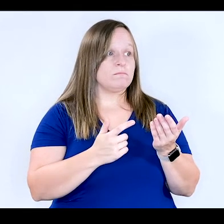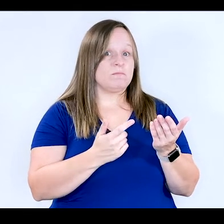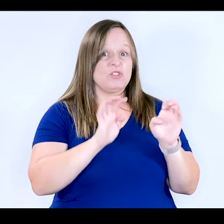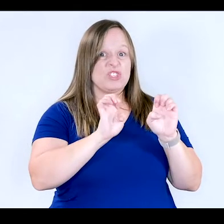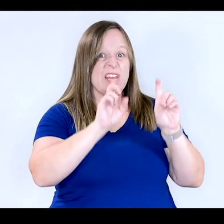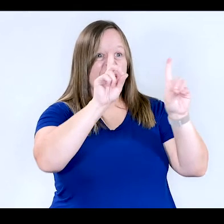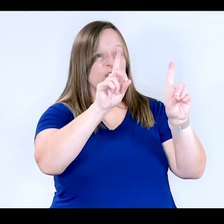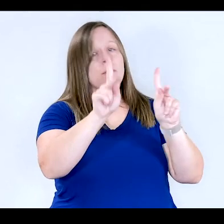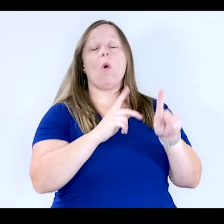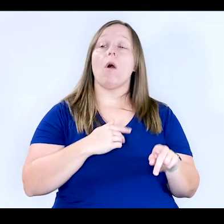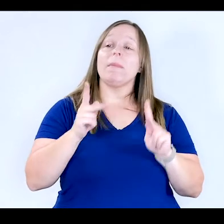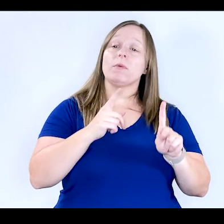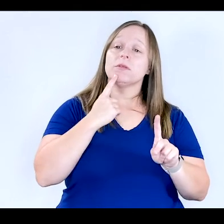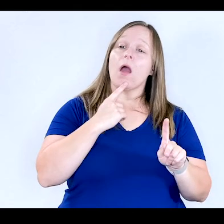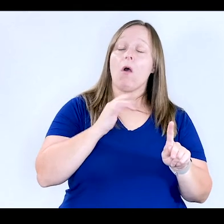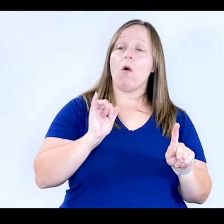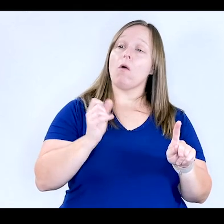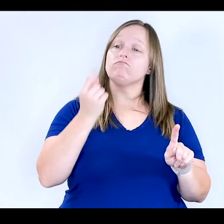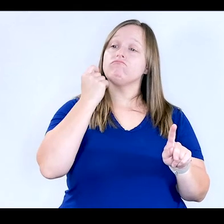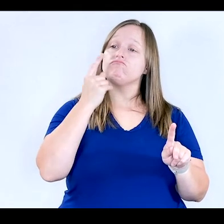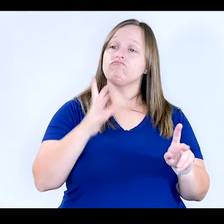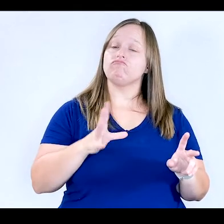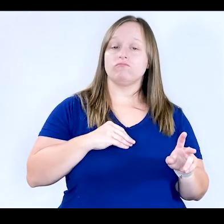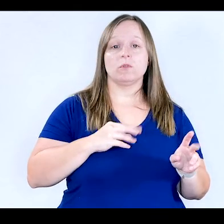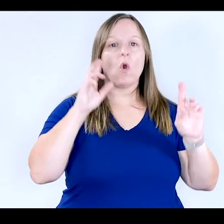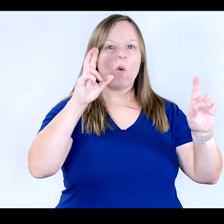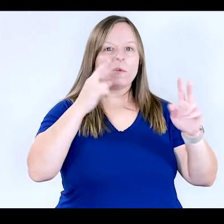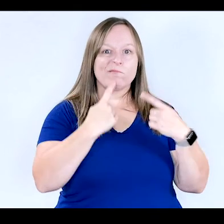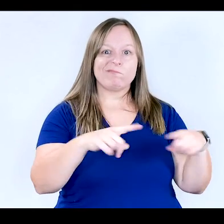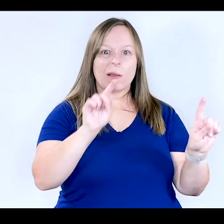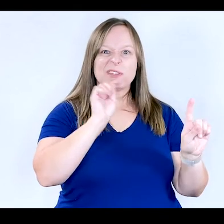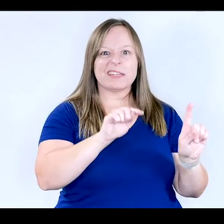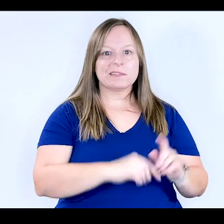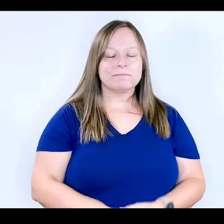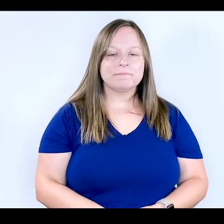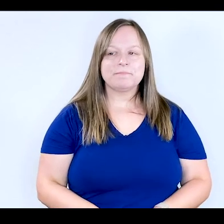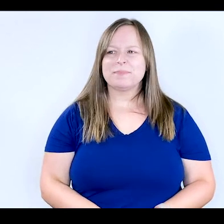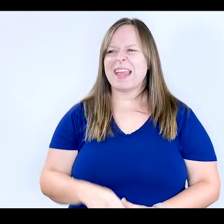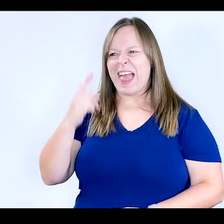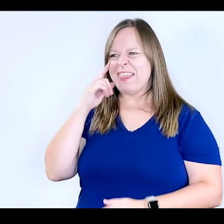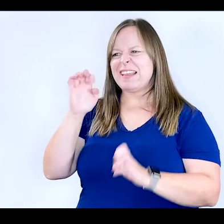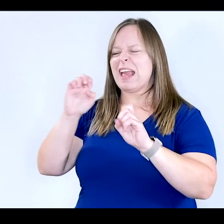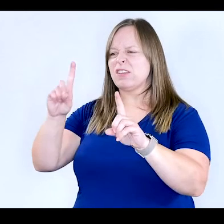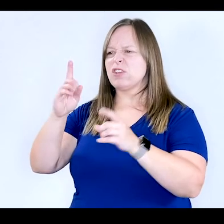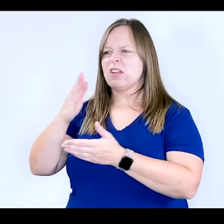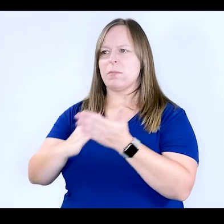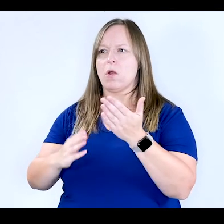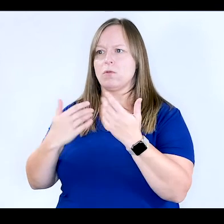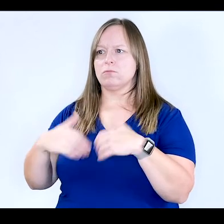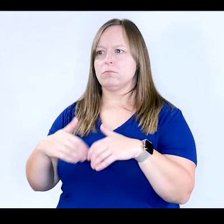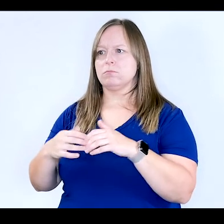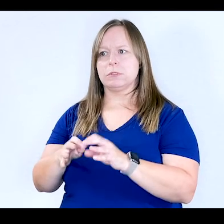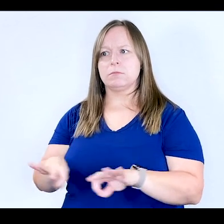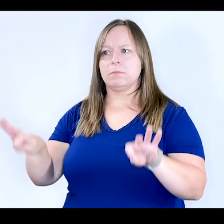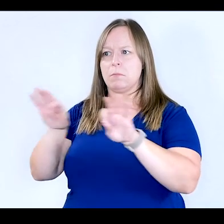educate folks that say, "I get it. I'm in." And that's what we're hoping we can accomplish here. K: I think the education piece is so crucial. Like you said, we are